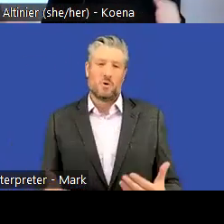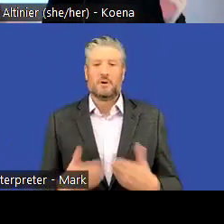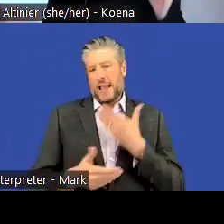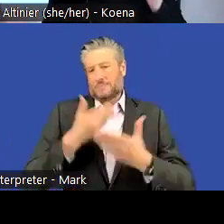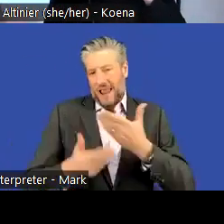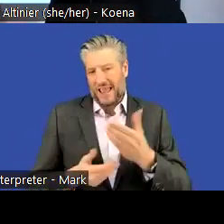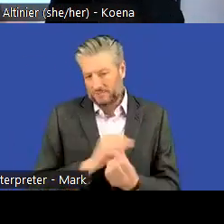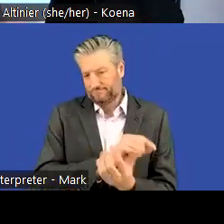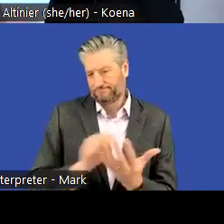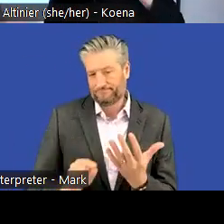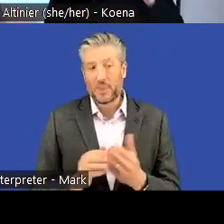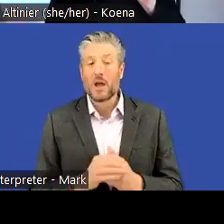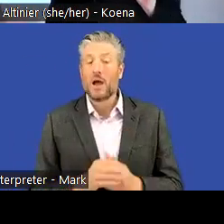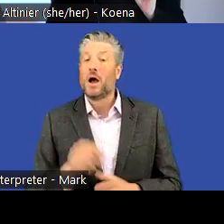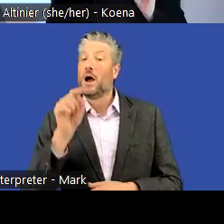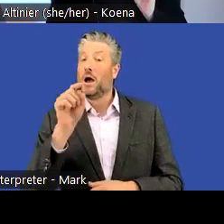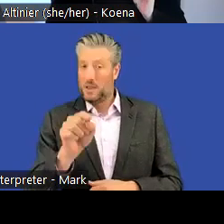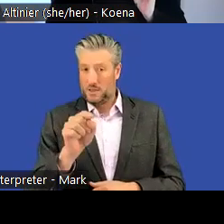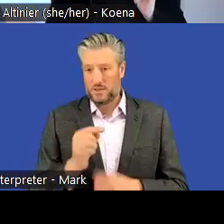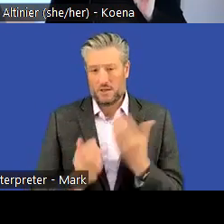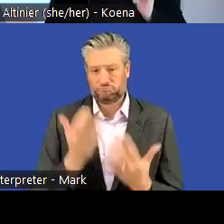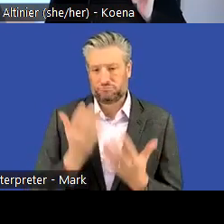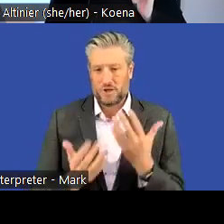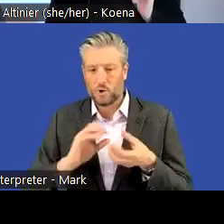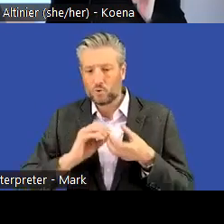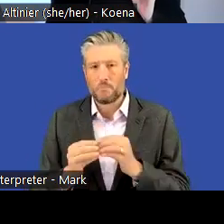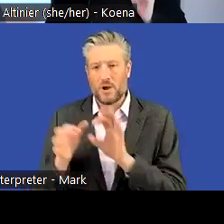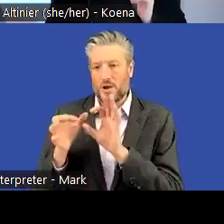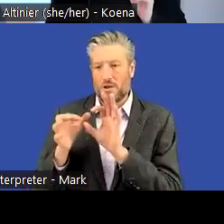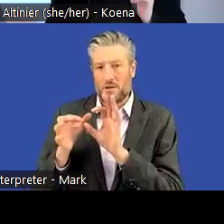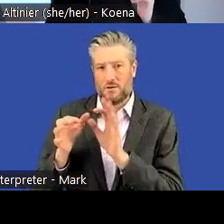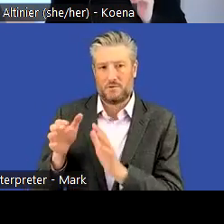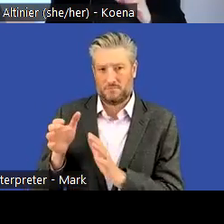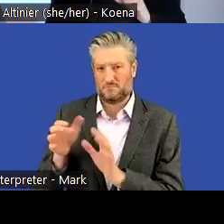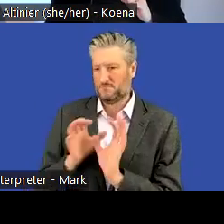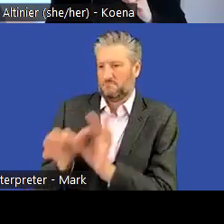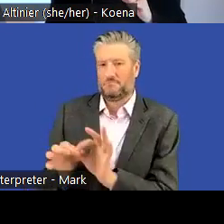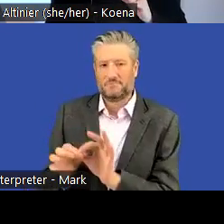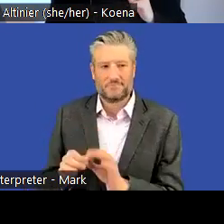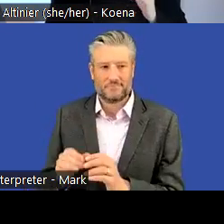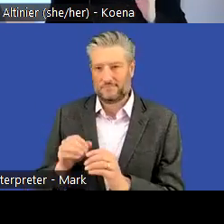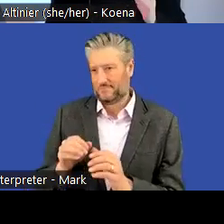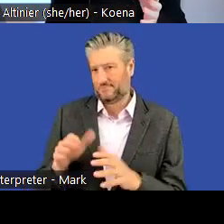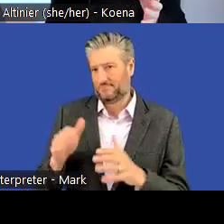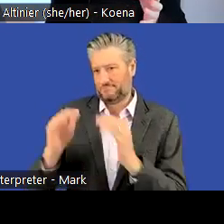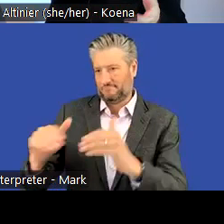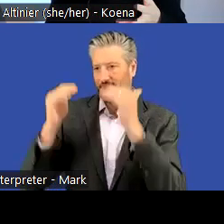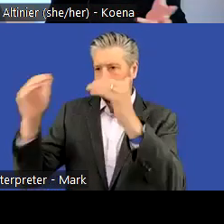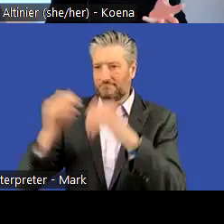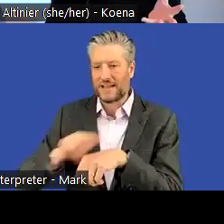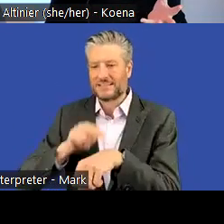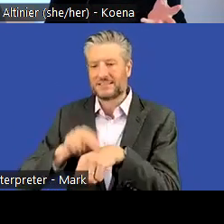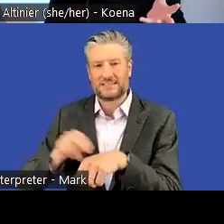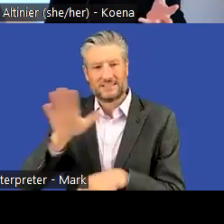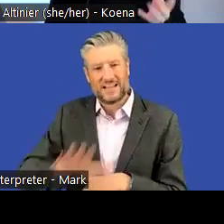So there's only two criteria to say if it's accessible or not in this observatory.